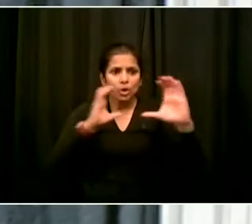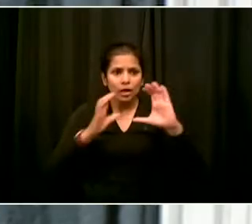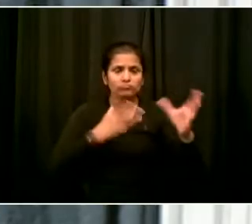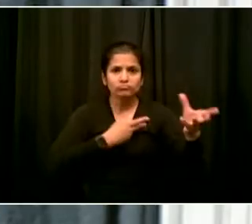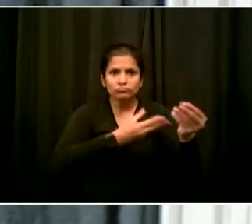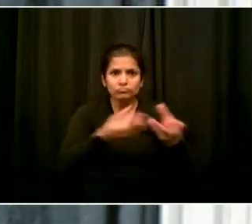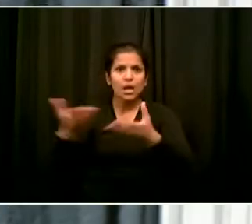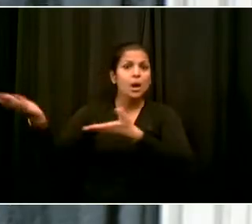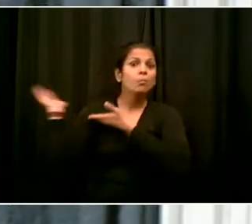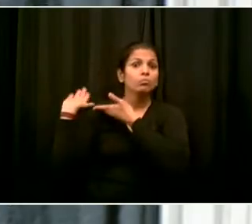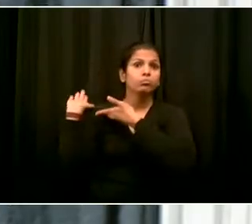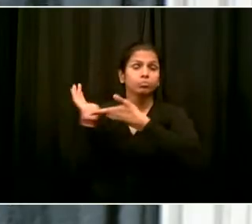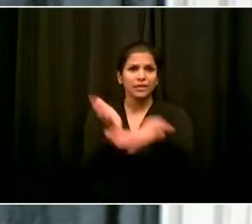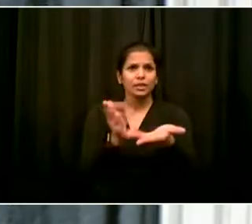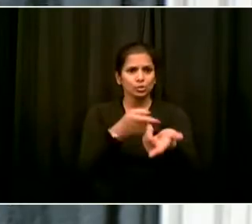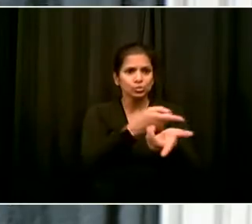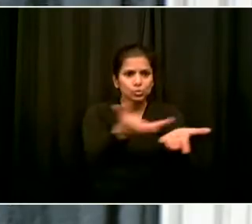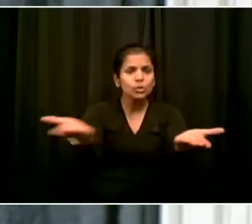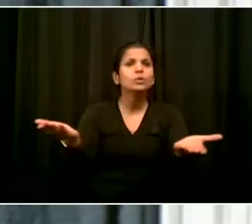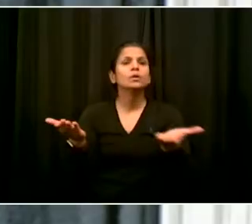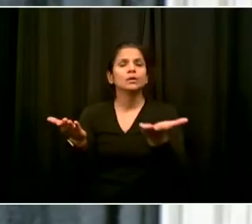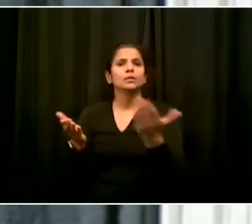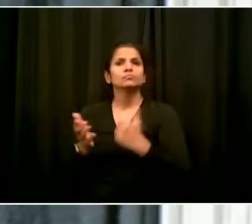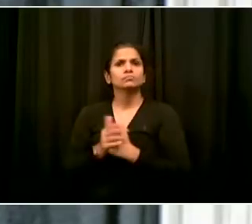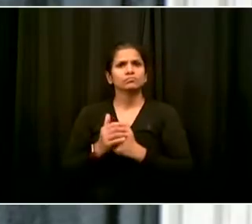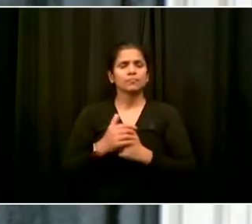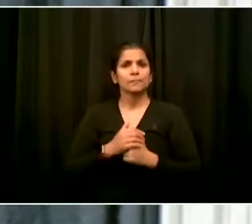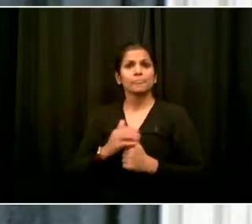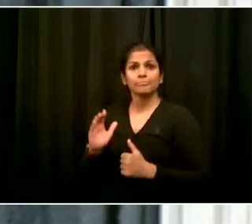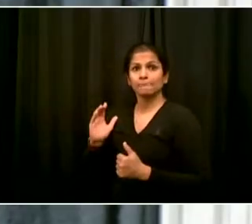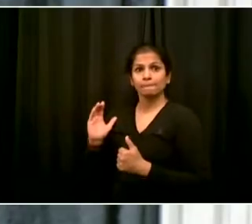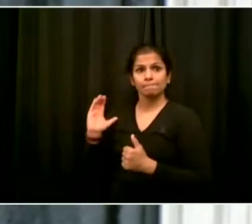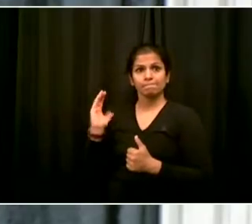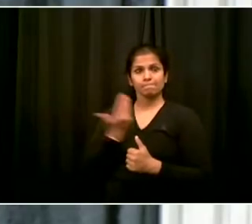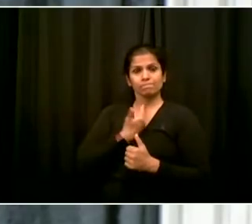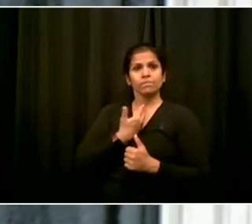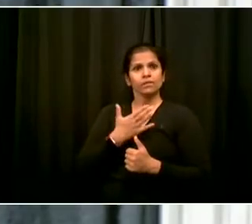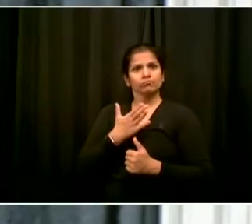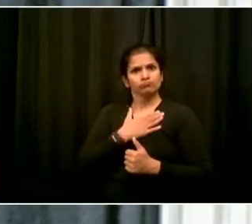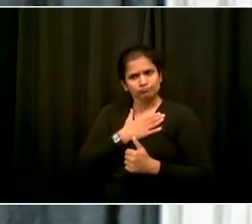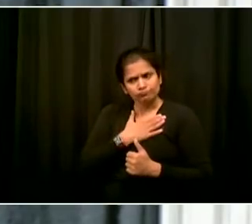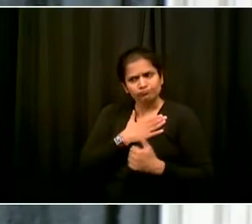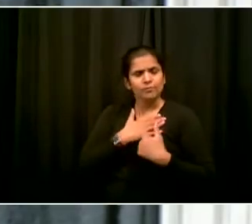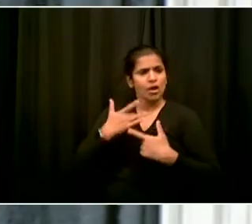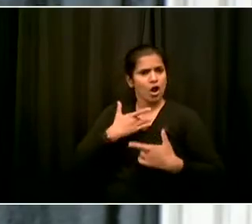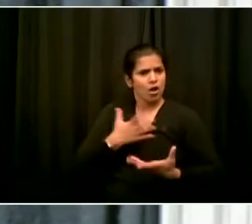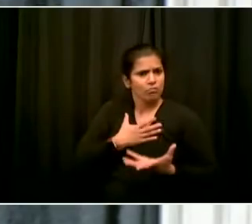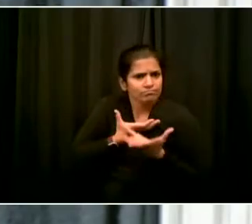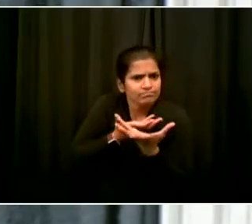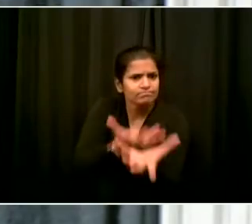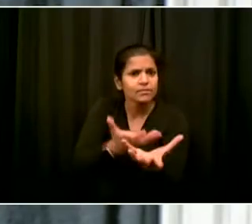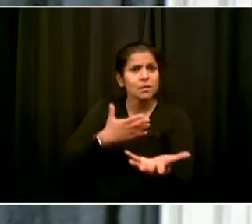STARTING WITH LISTENII,NG COMMUNICATING THE SCIENCE, AND FOLLOWINGNG UP.